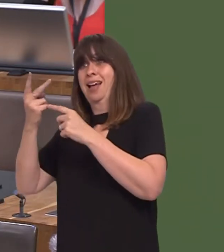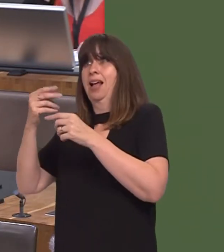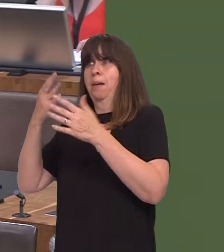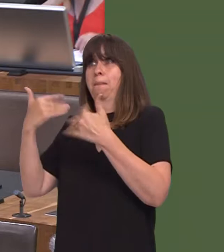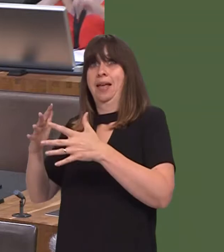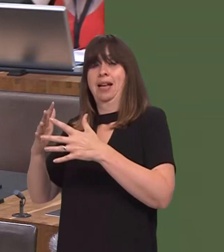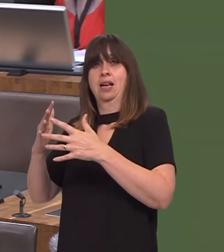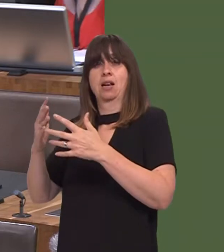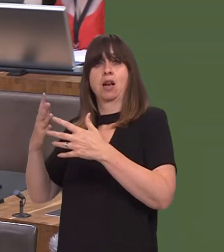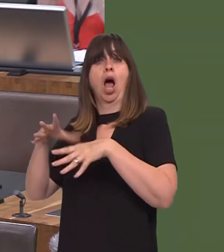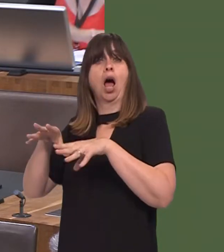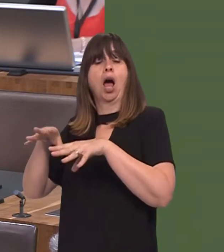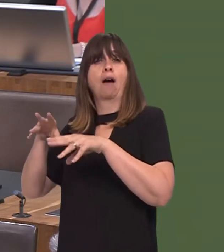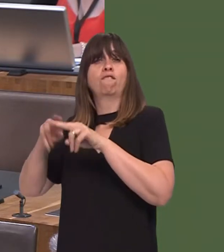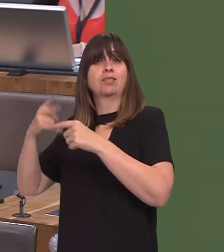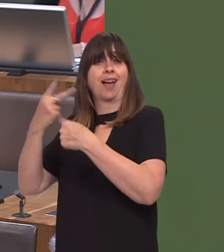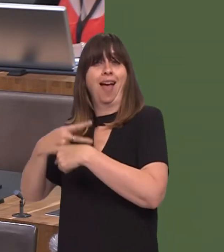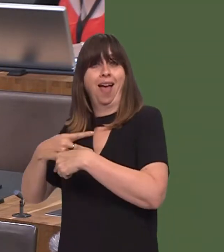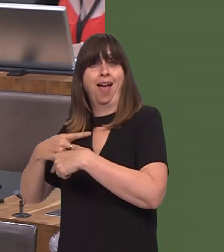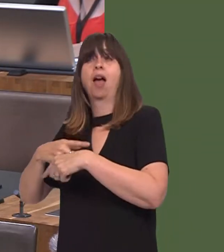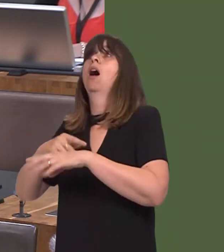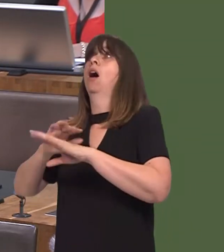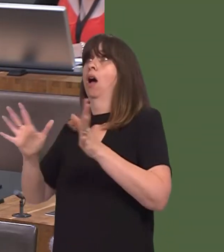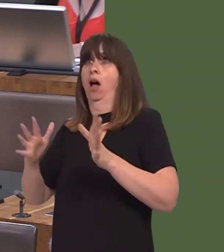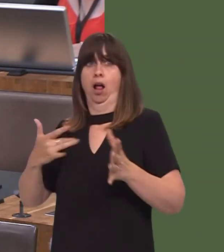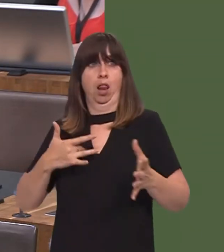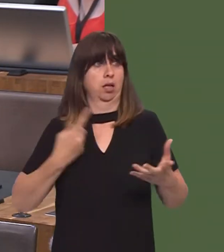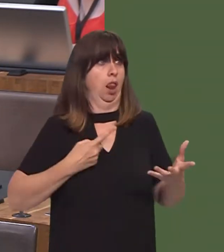to ensure they get the help they need to find suitable accommodation. That pathway is in